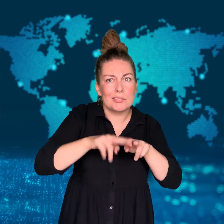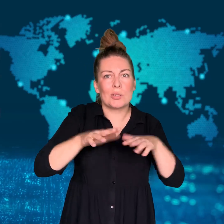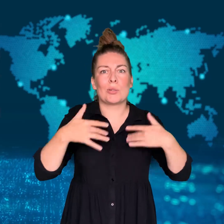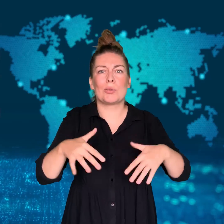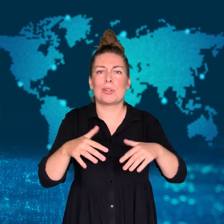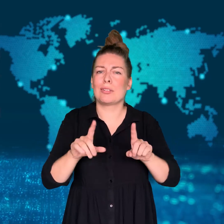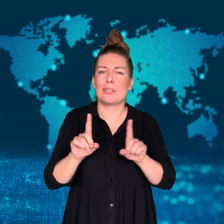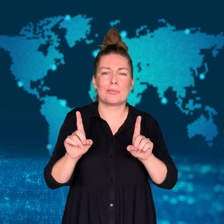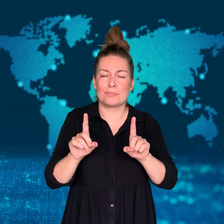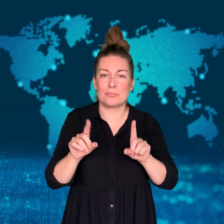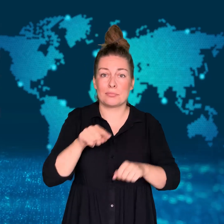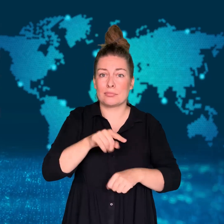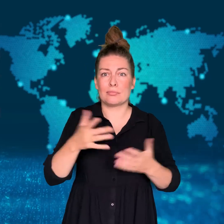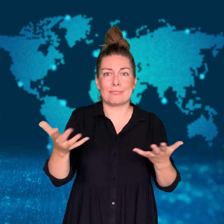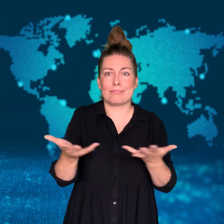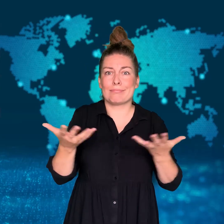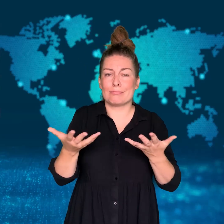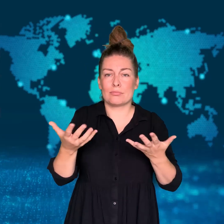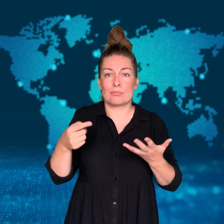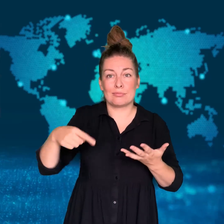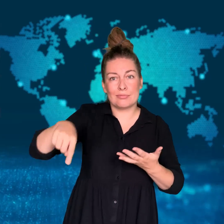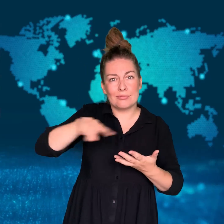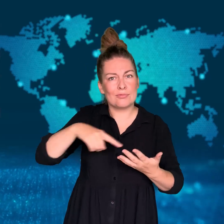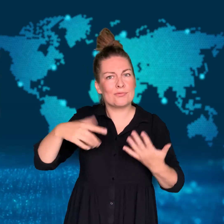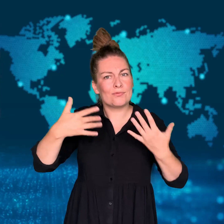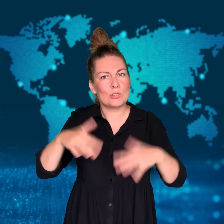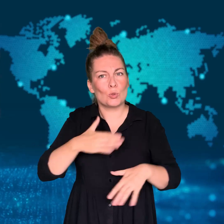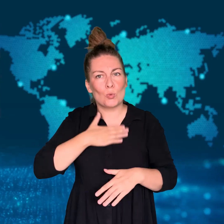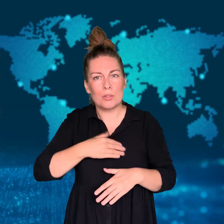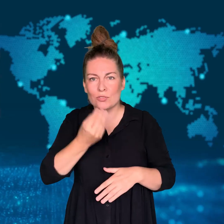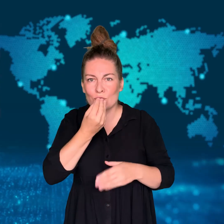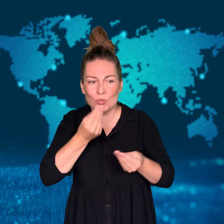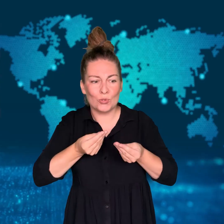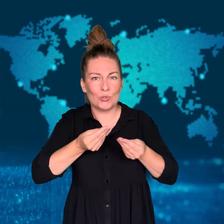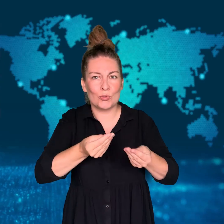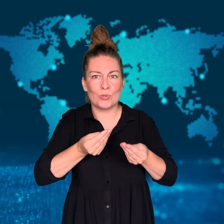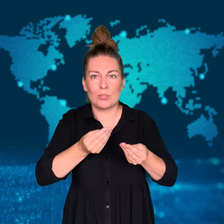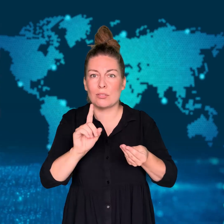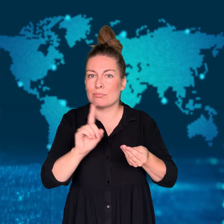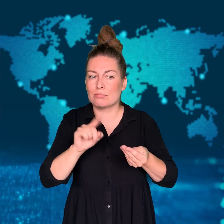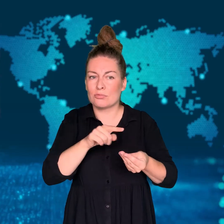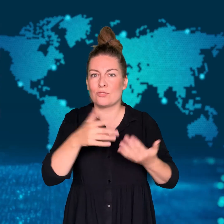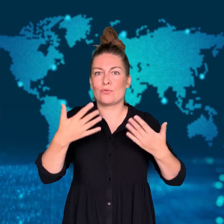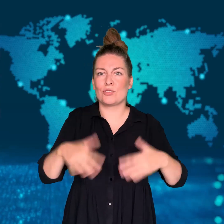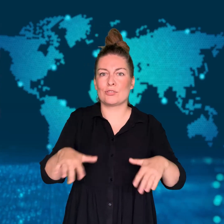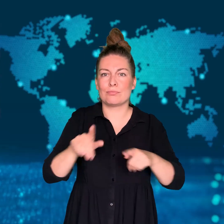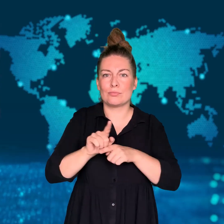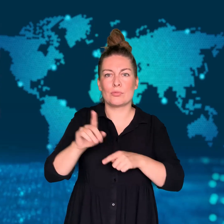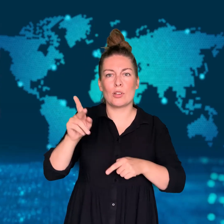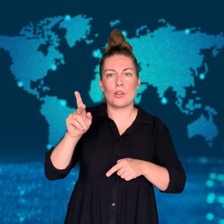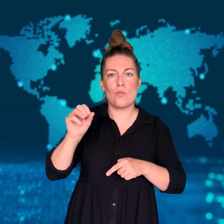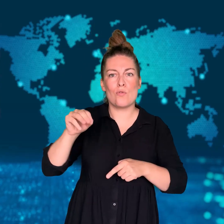He requested that he be given no aggressive medical treatment